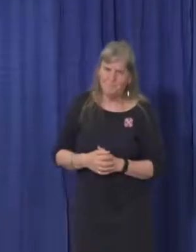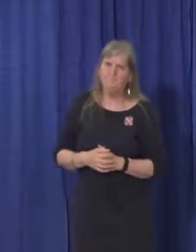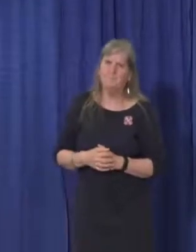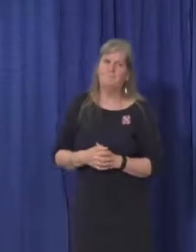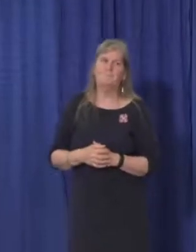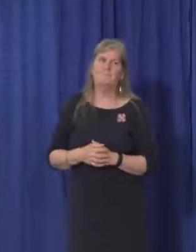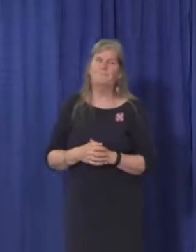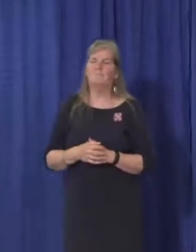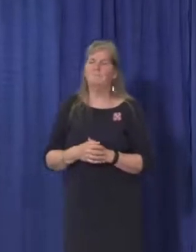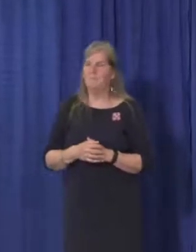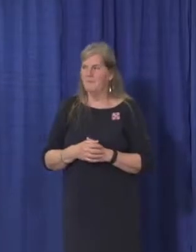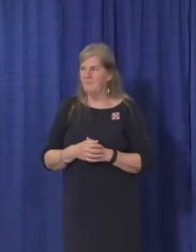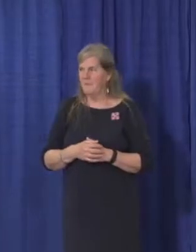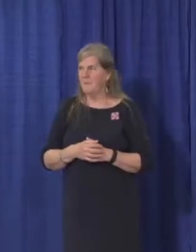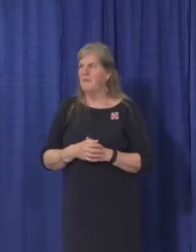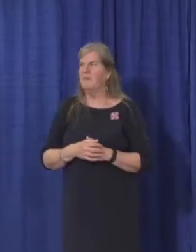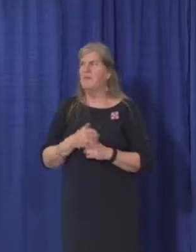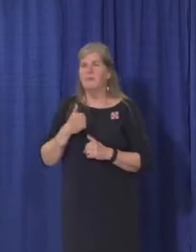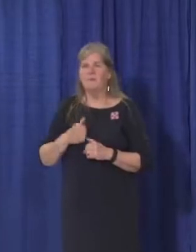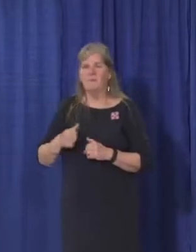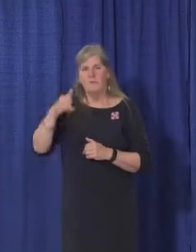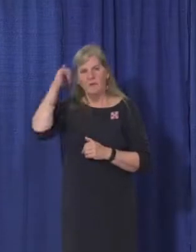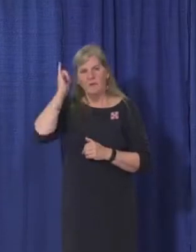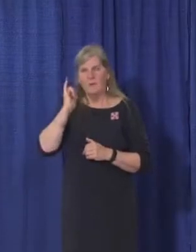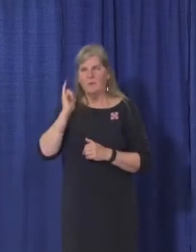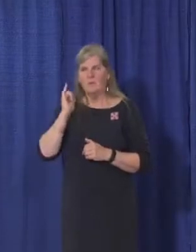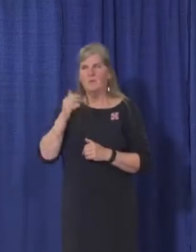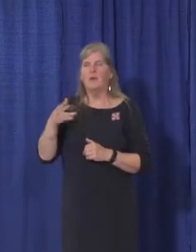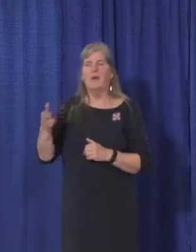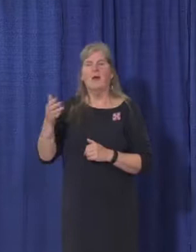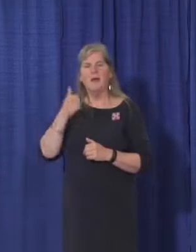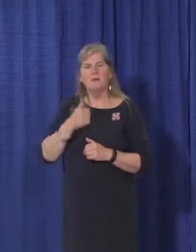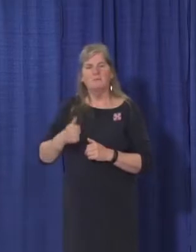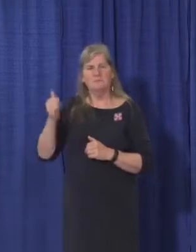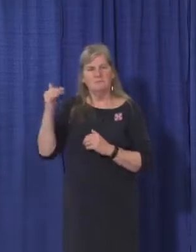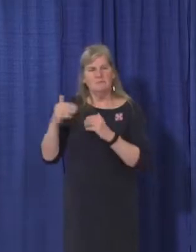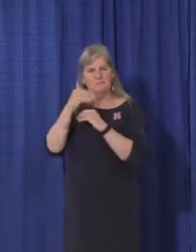I welcome additional comments from the premier and the grand Chief.